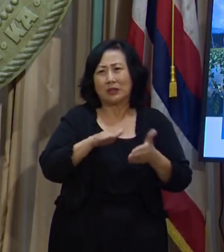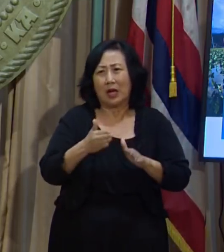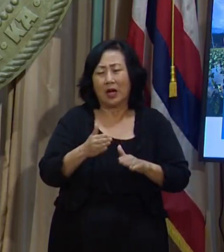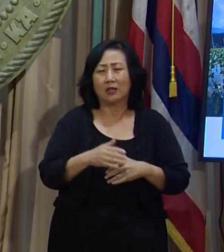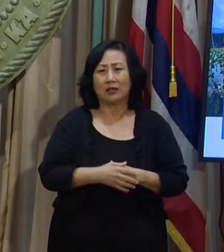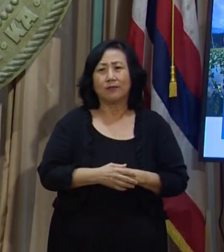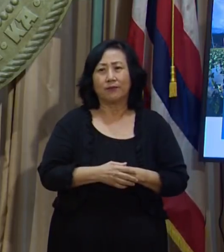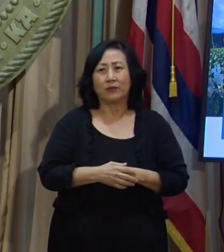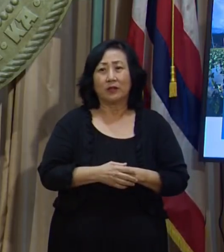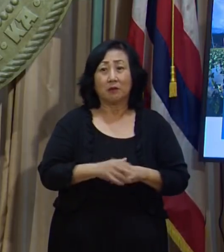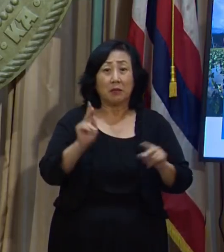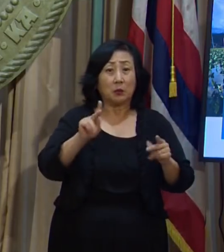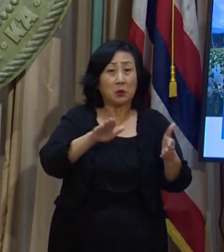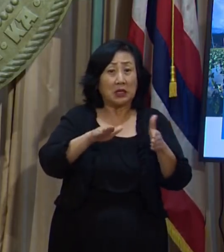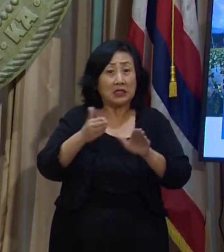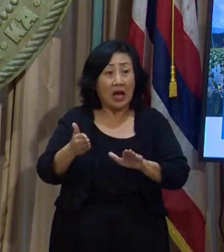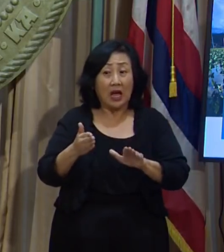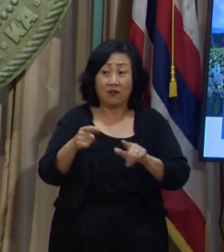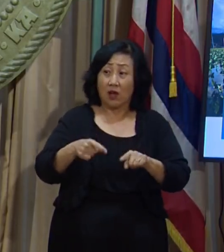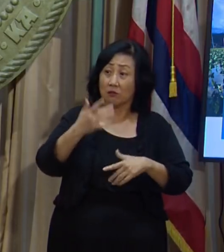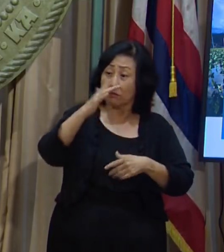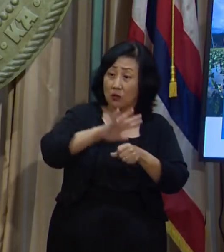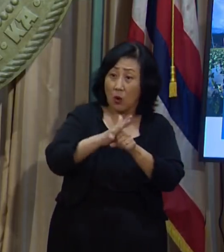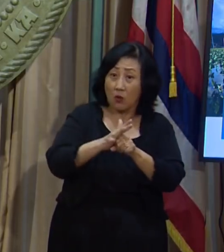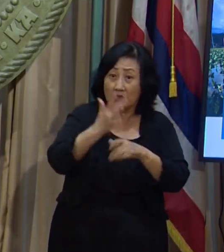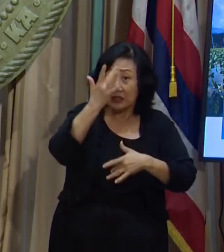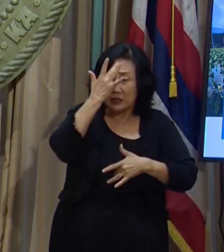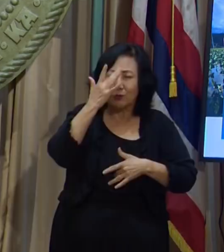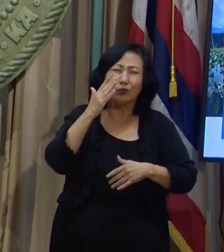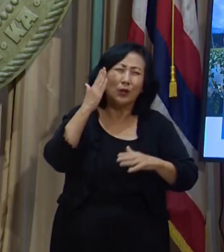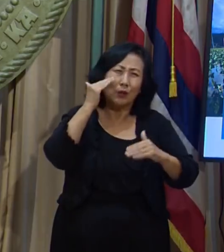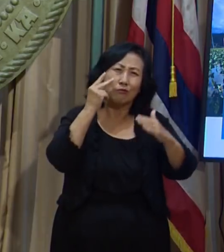DOES HERE ON OUR ISLANDS.